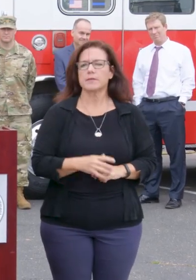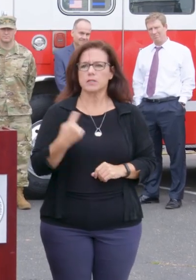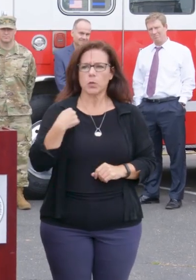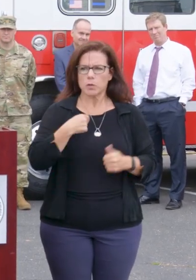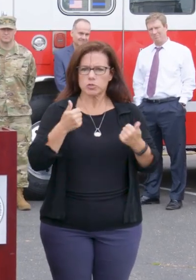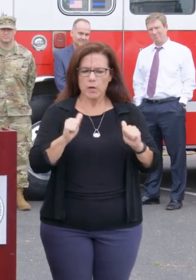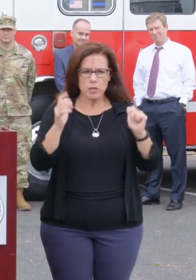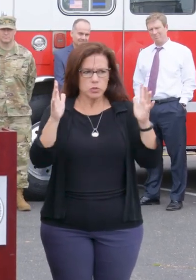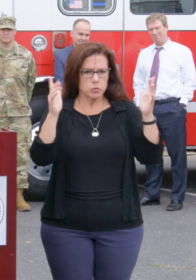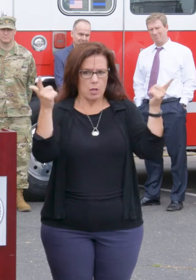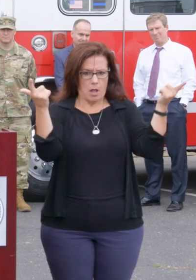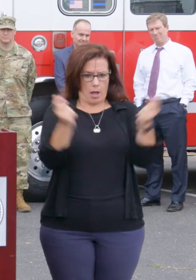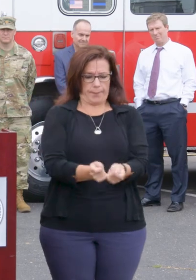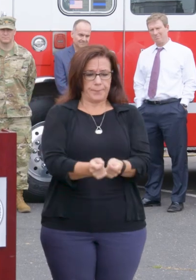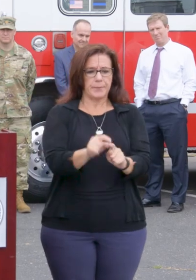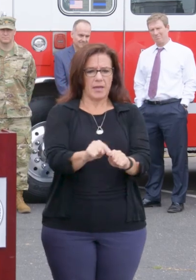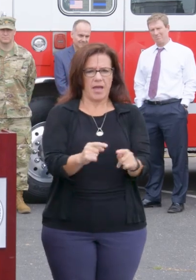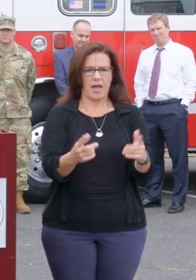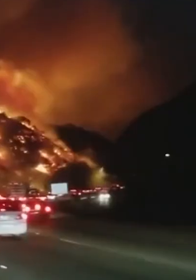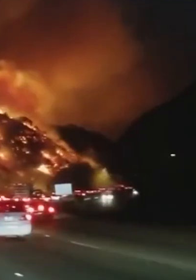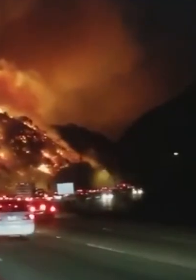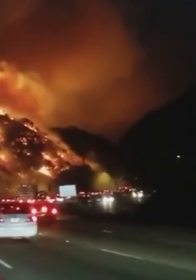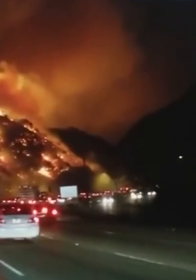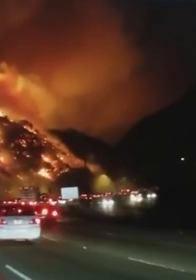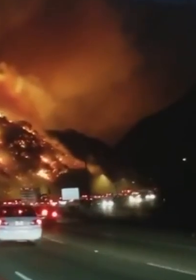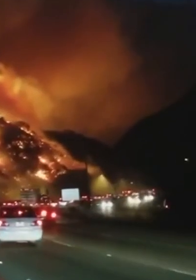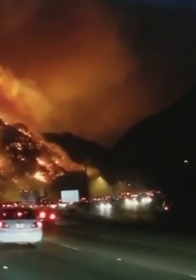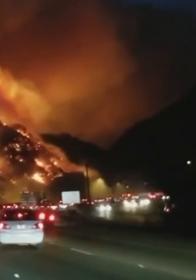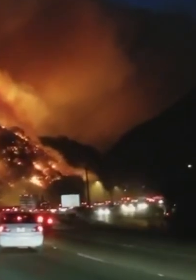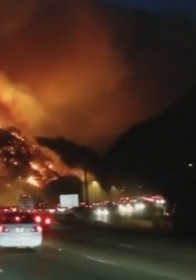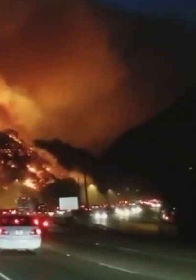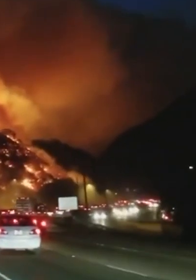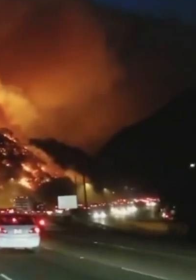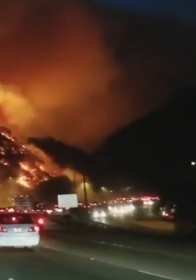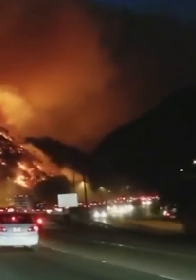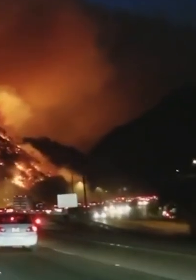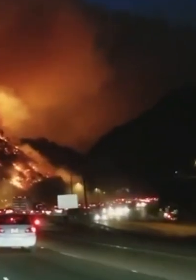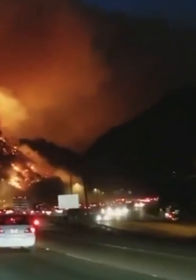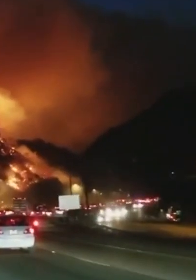the overall losses, but there were losses." The ferocity and unstoppable nature of